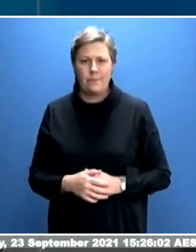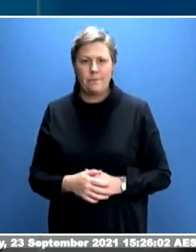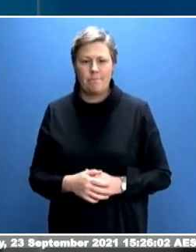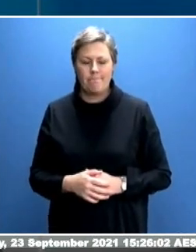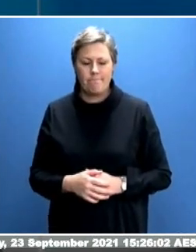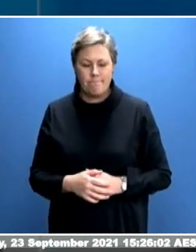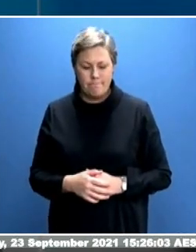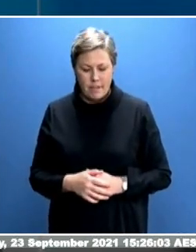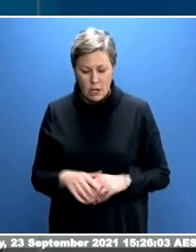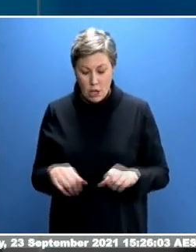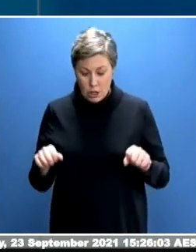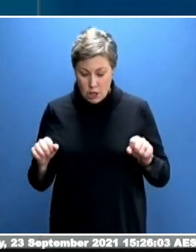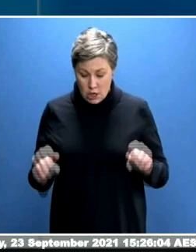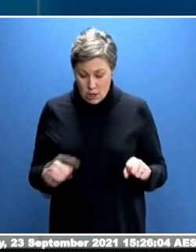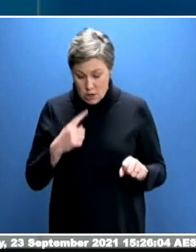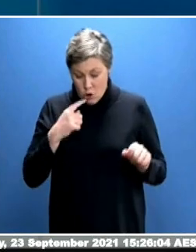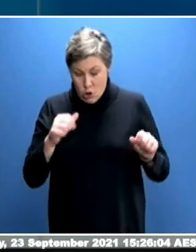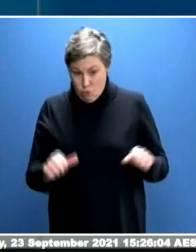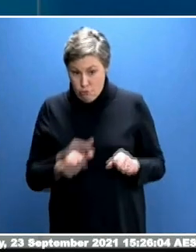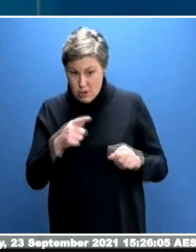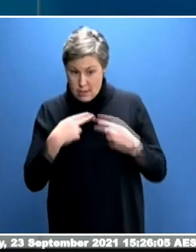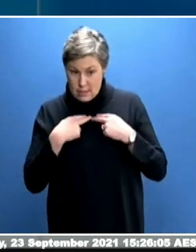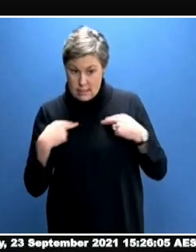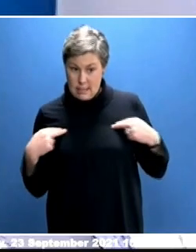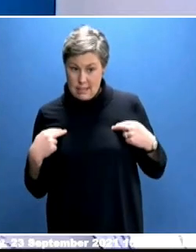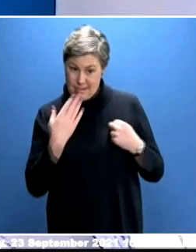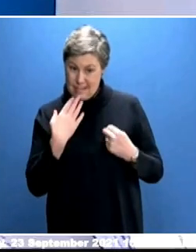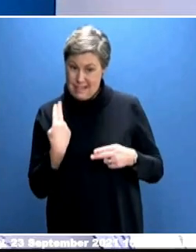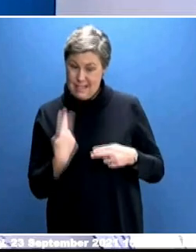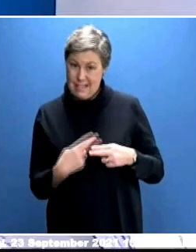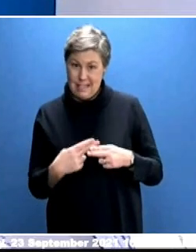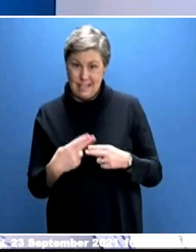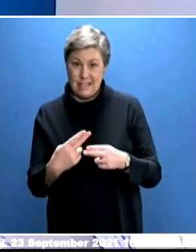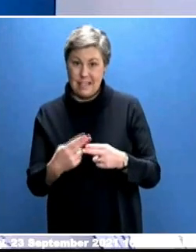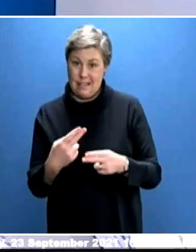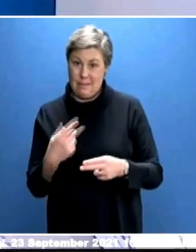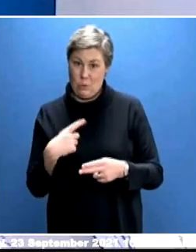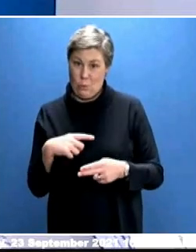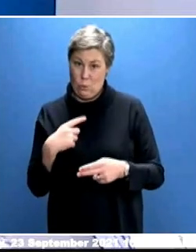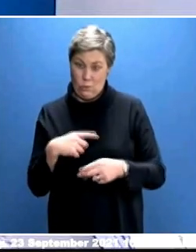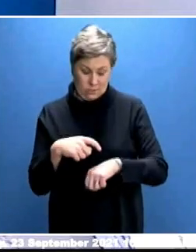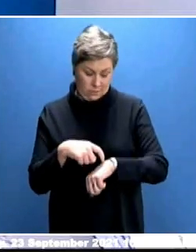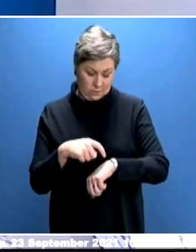Well, Mr Crowley, if you can do this very briefly, because I would like today to finish at 4.